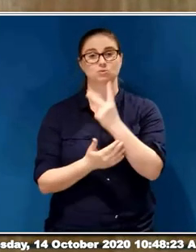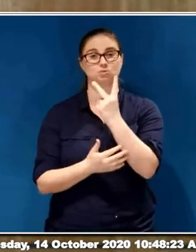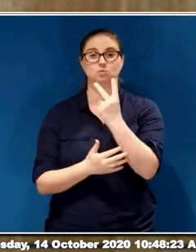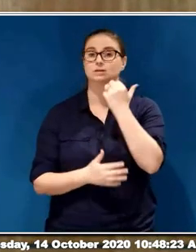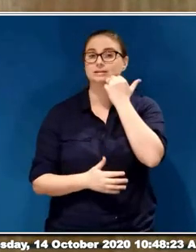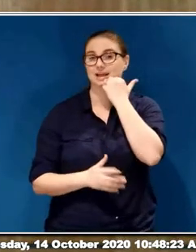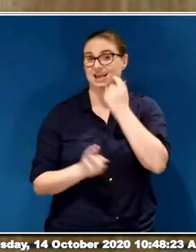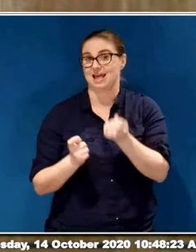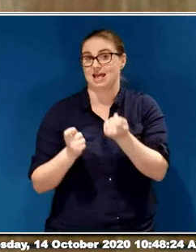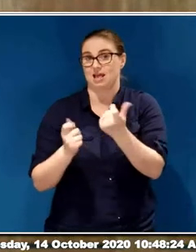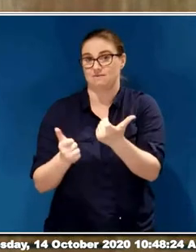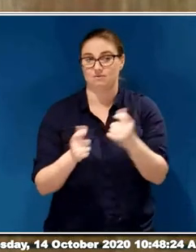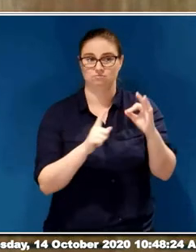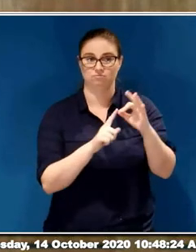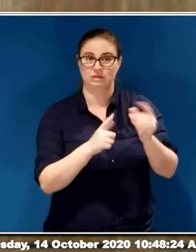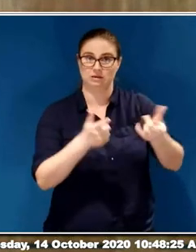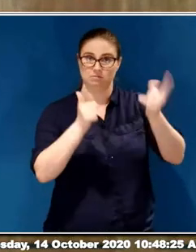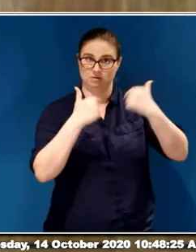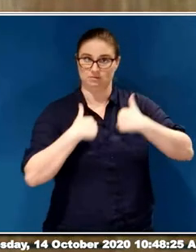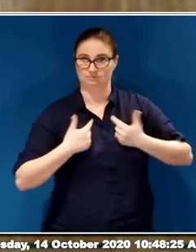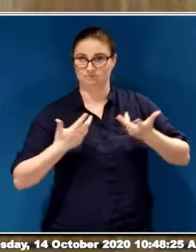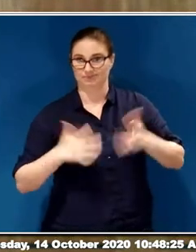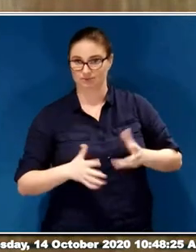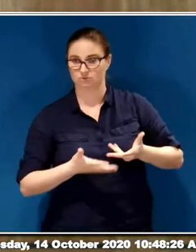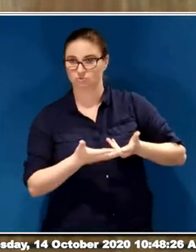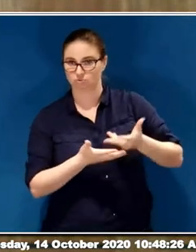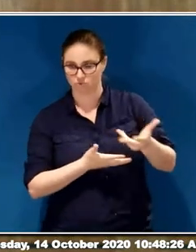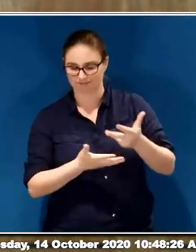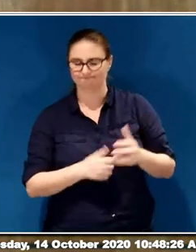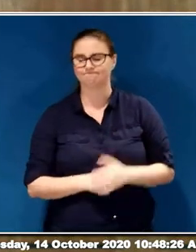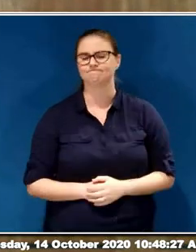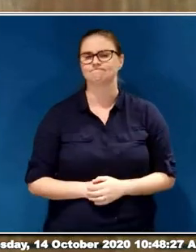Firstly, the psychiatrist was quite reluctant to speak to the Principal.